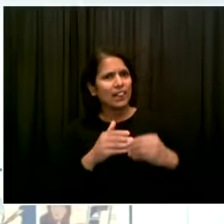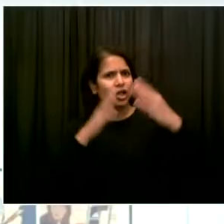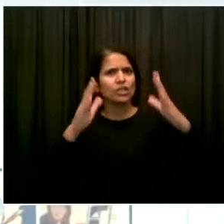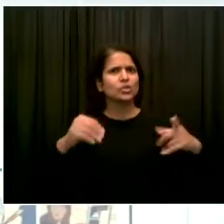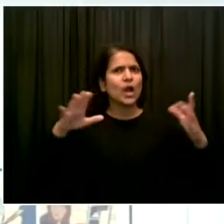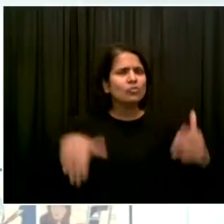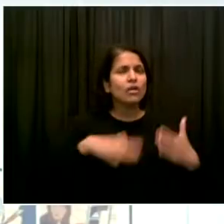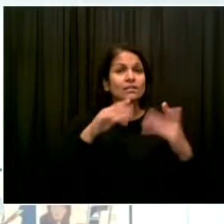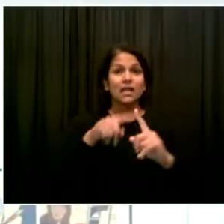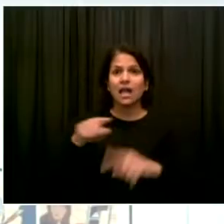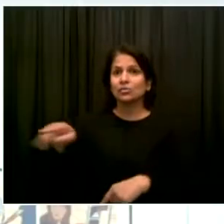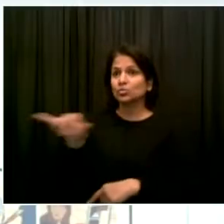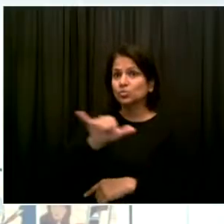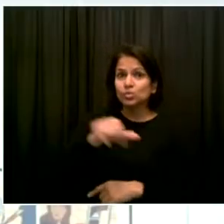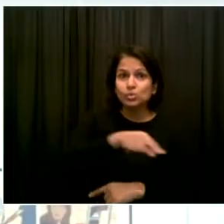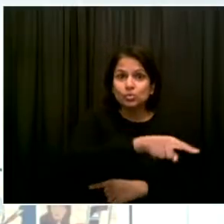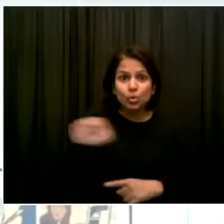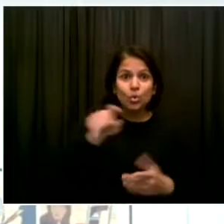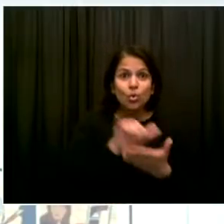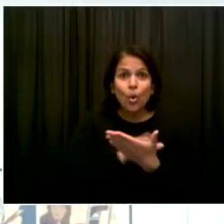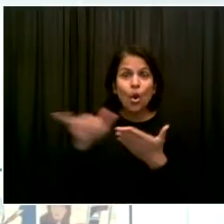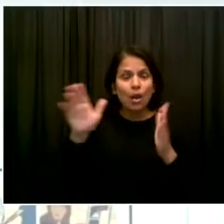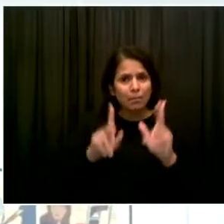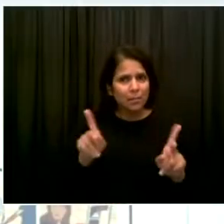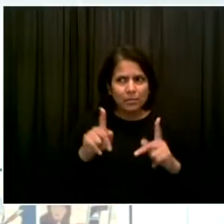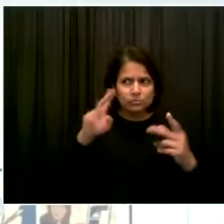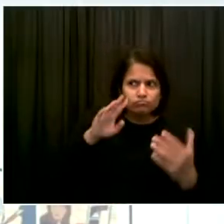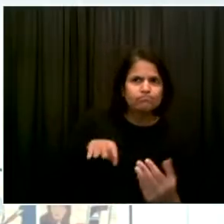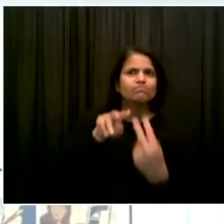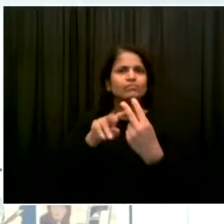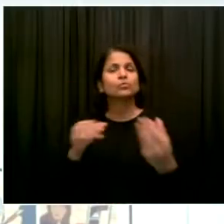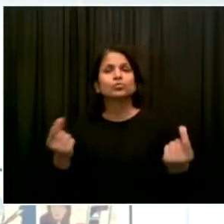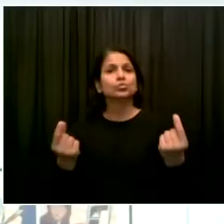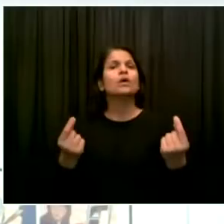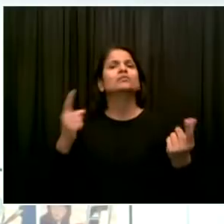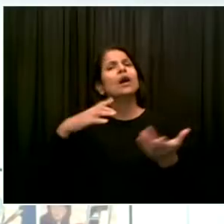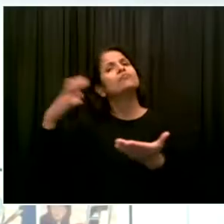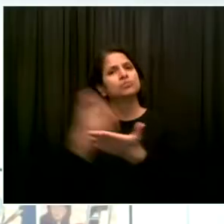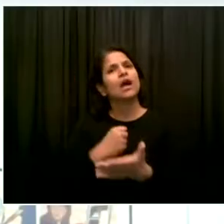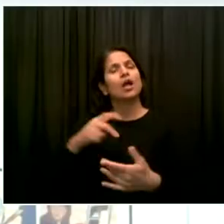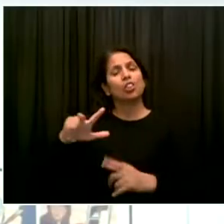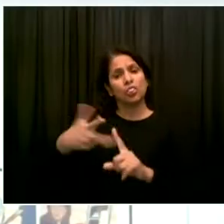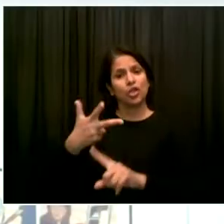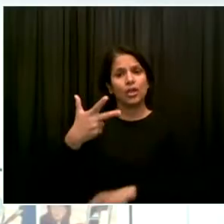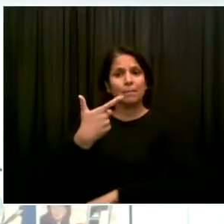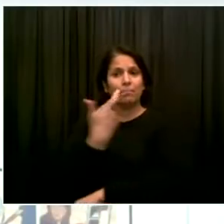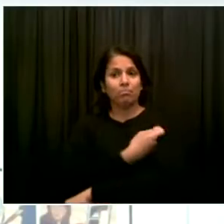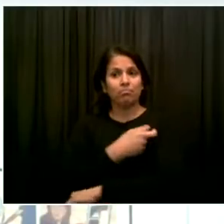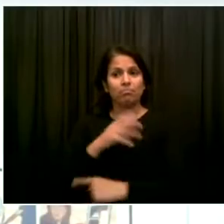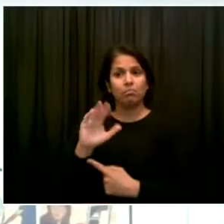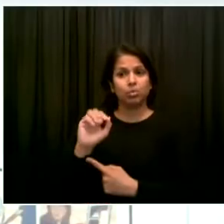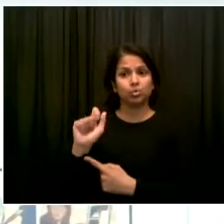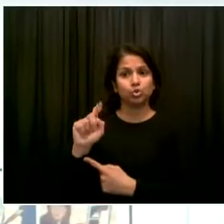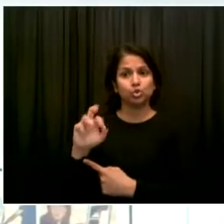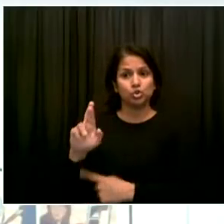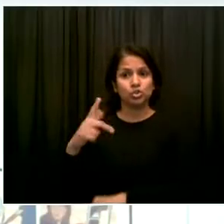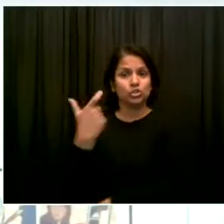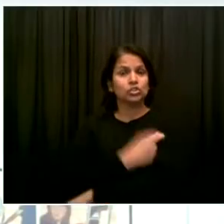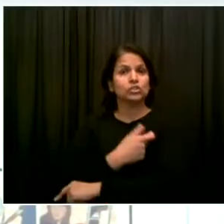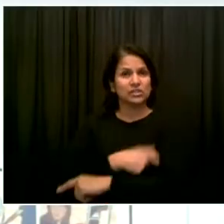THTHE IG NTHAT WILL HELP THE MOST IS FOR PEOPLE WHO ARE FULLY VACCINATED